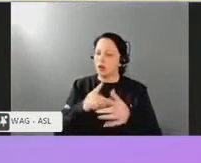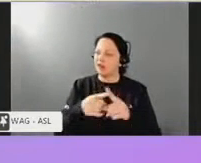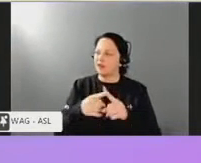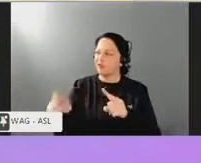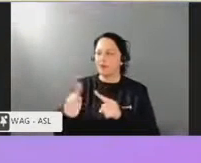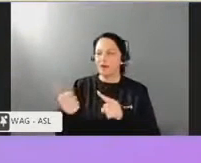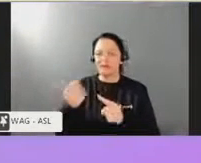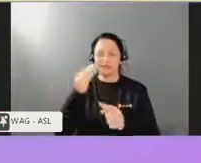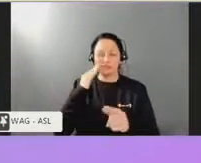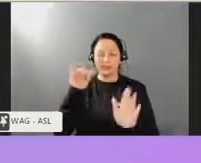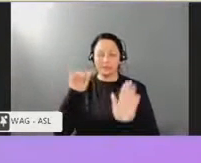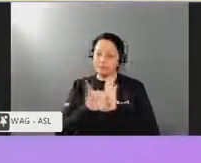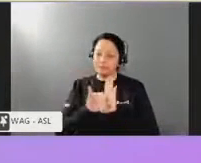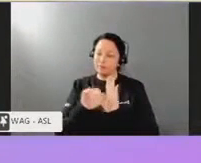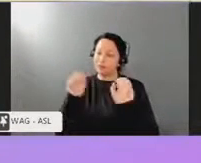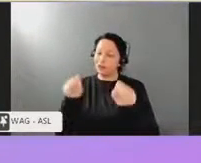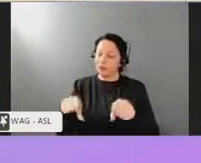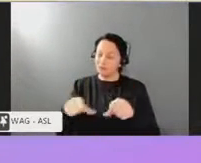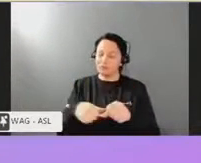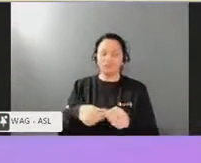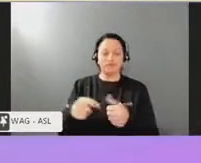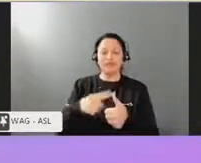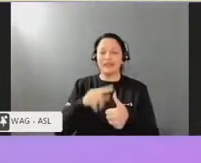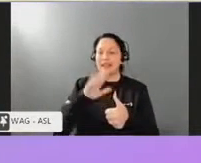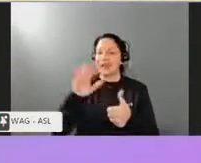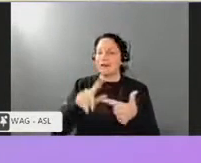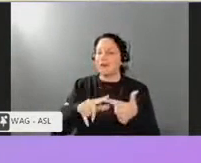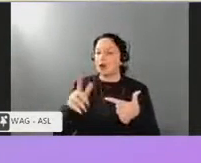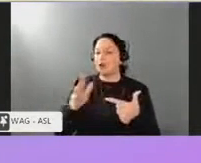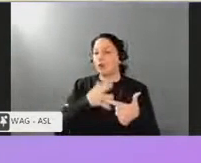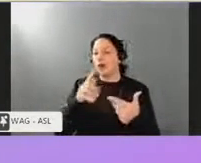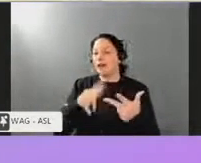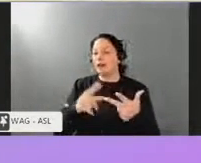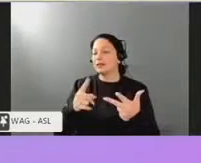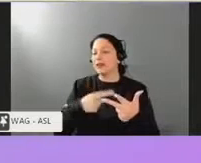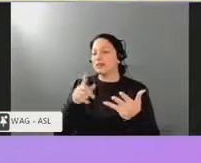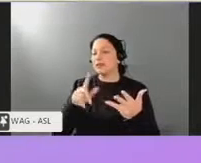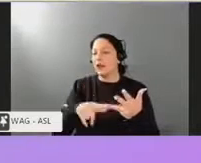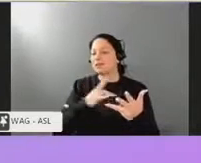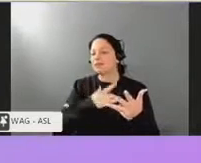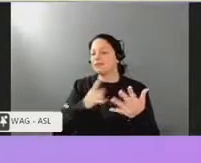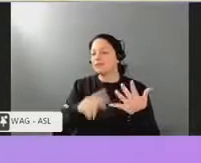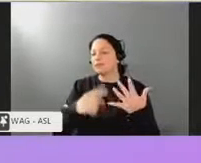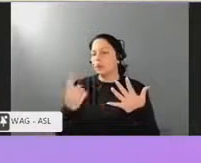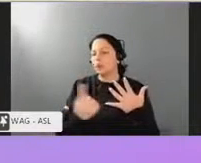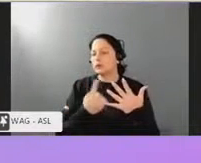can still determine content from one from another, for